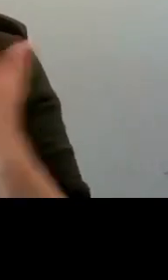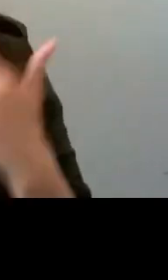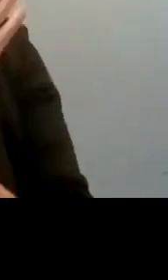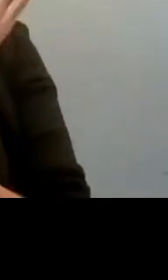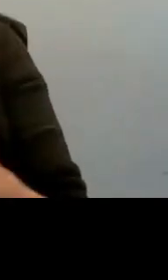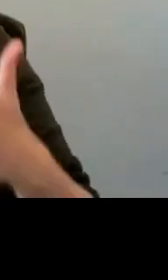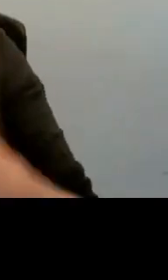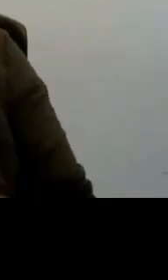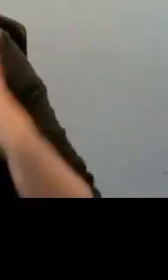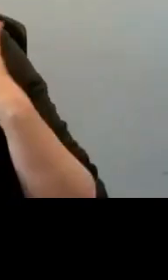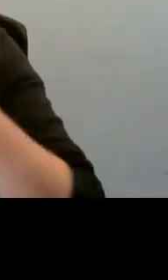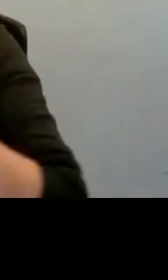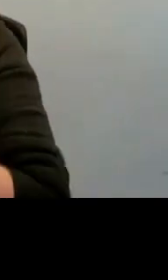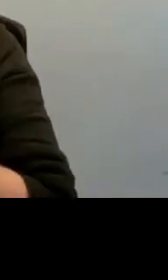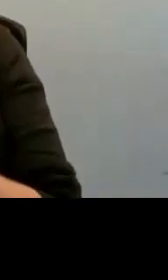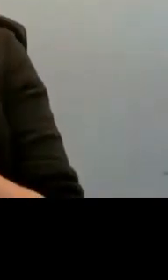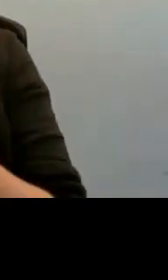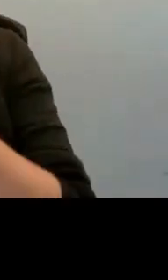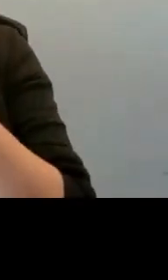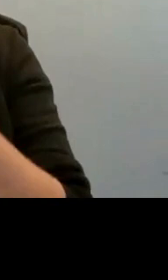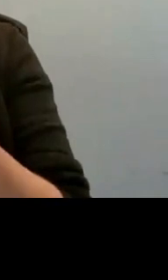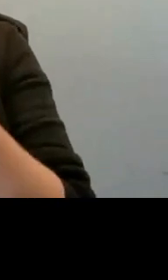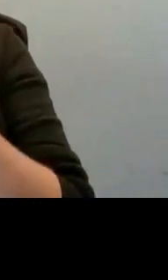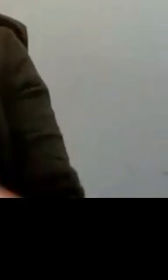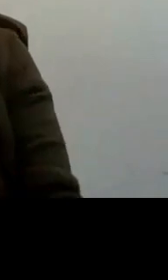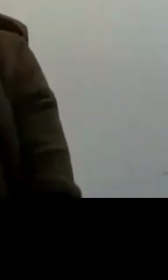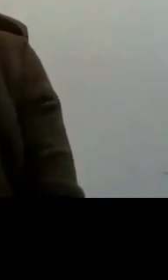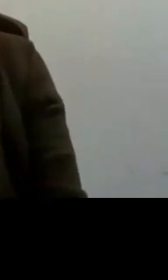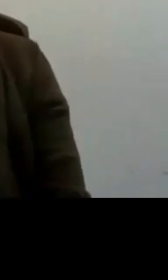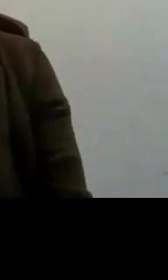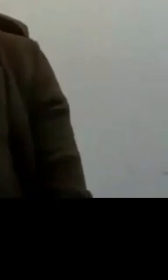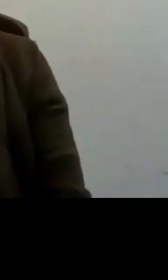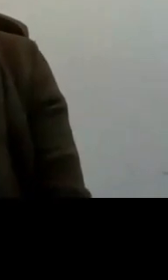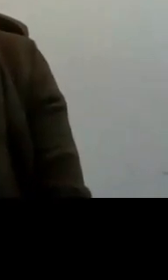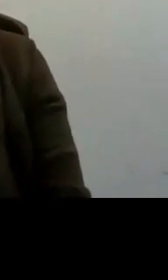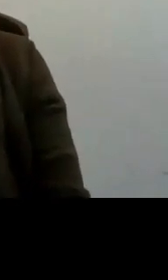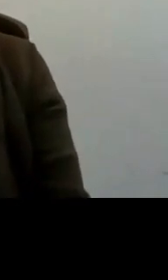colleague and friend Dr Colin Burke and I will be focusing my part of the talk on my clinical